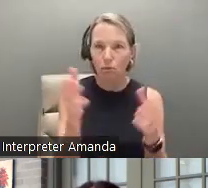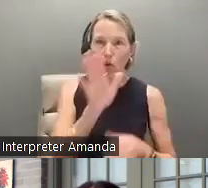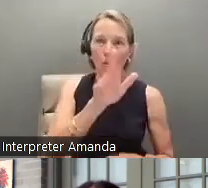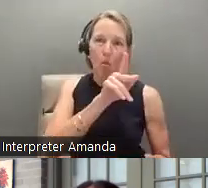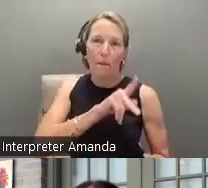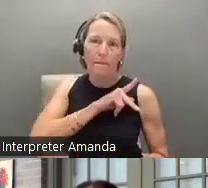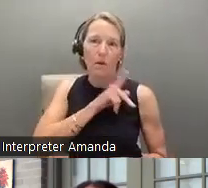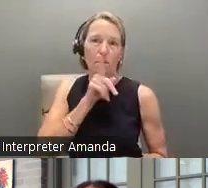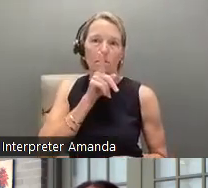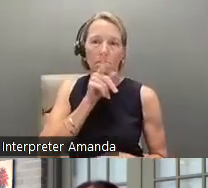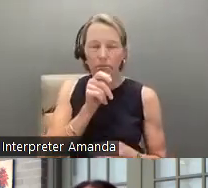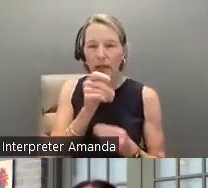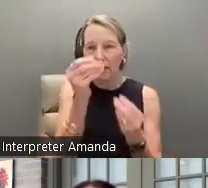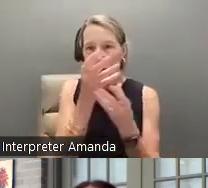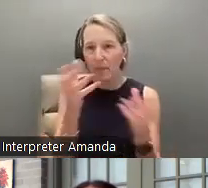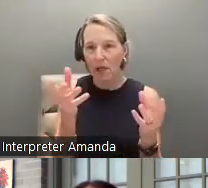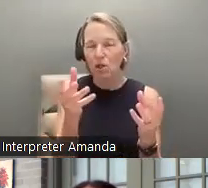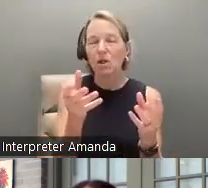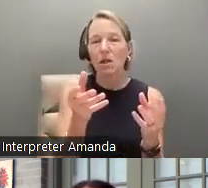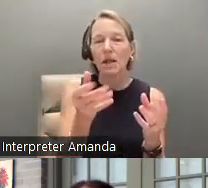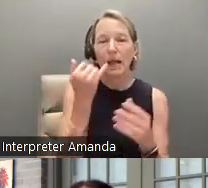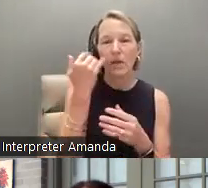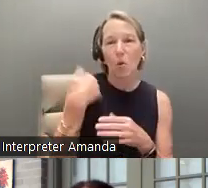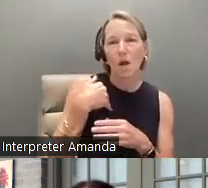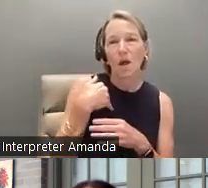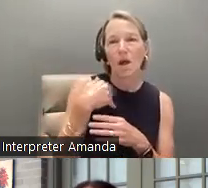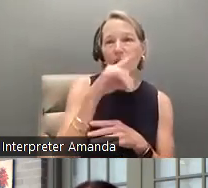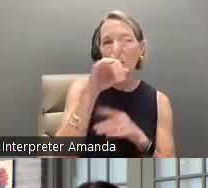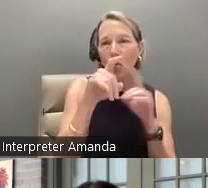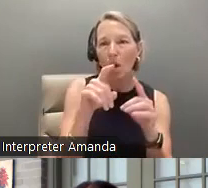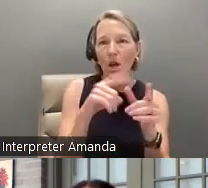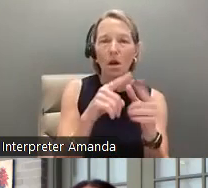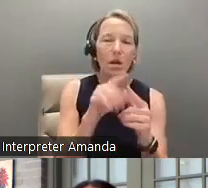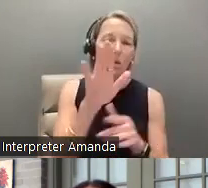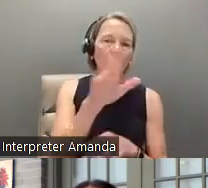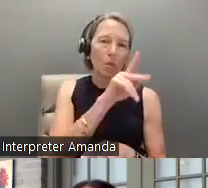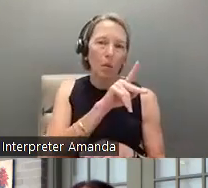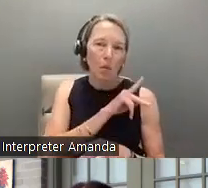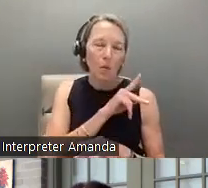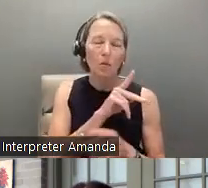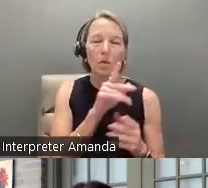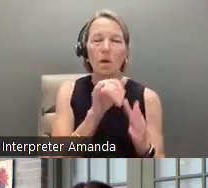of anybody's on there if you have a question that is personal that's why we're here we have